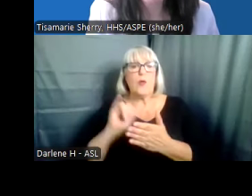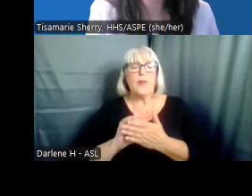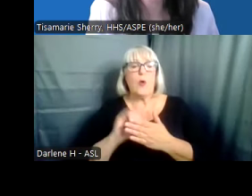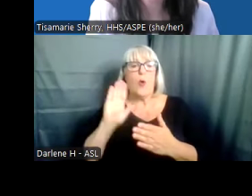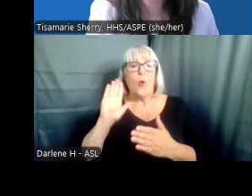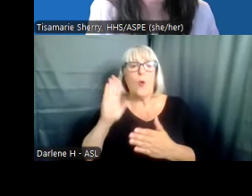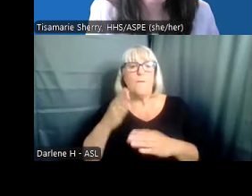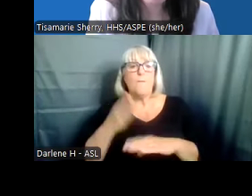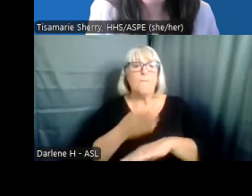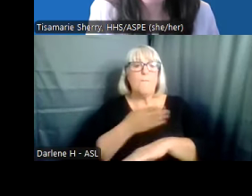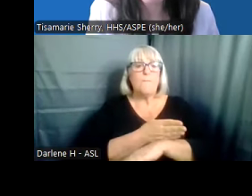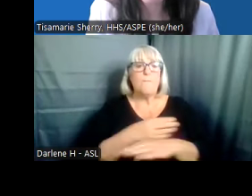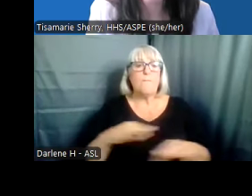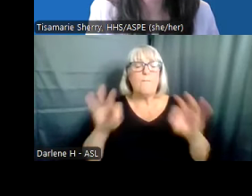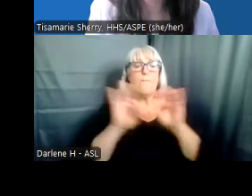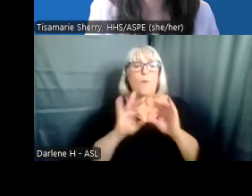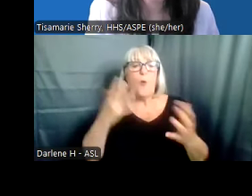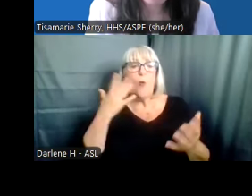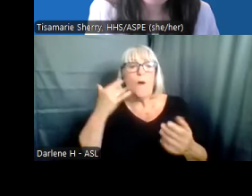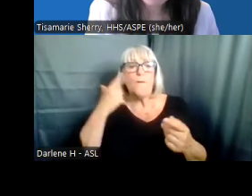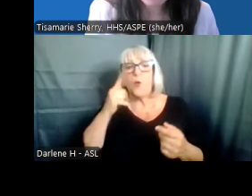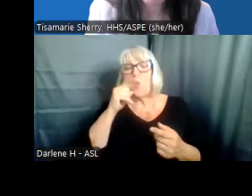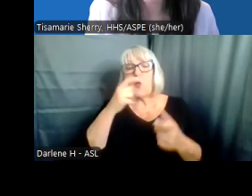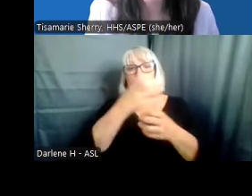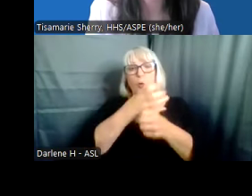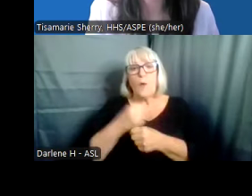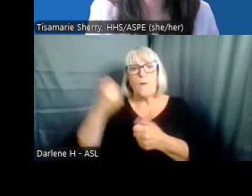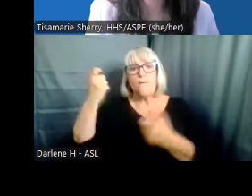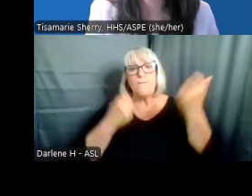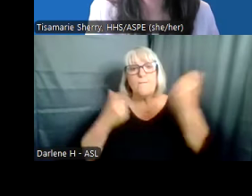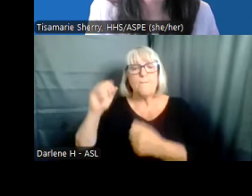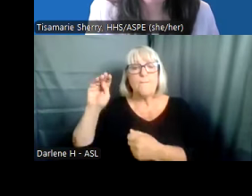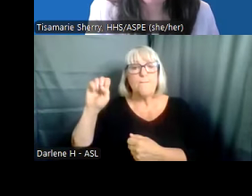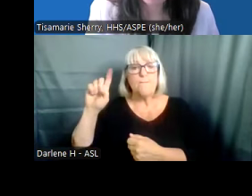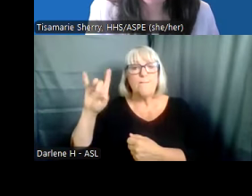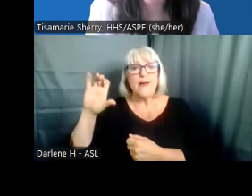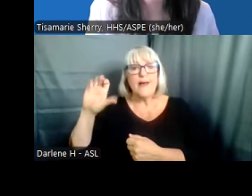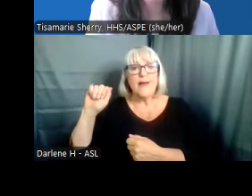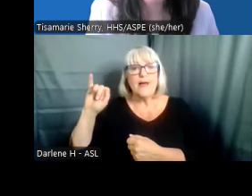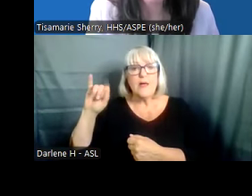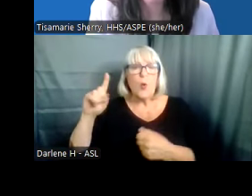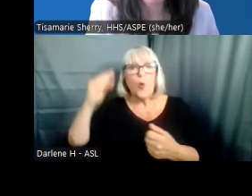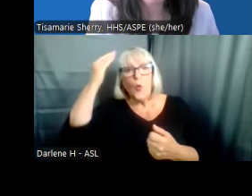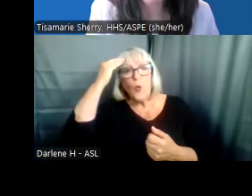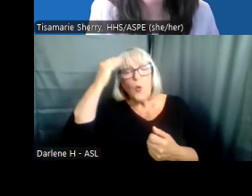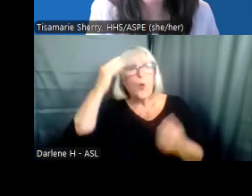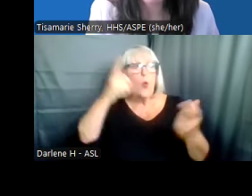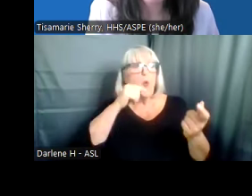covered home and community based services have awareness of and access to qualified workers who deliver services.